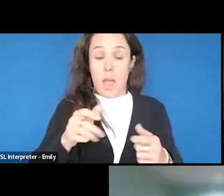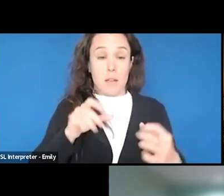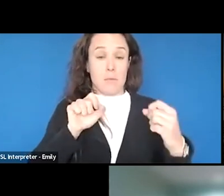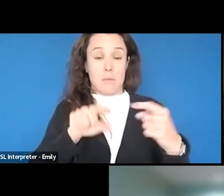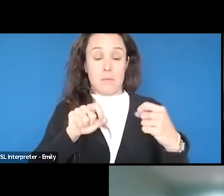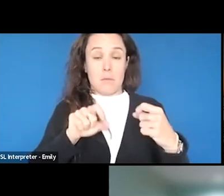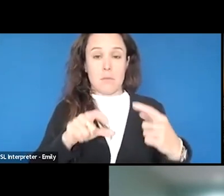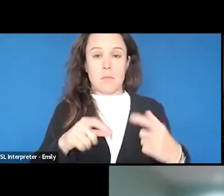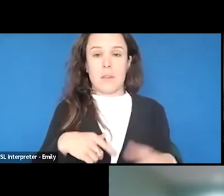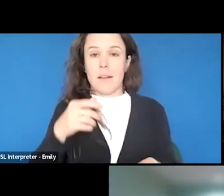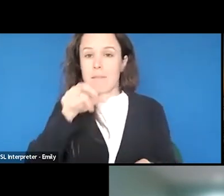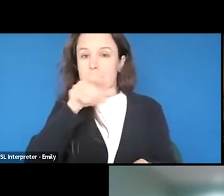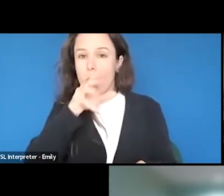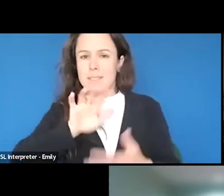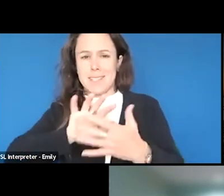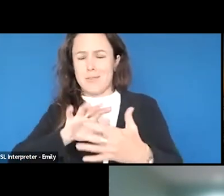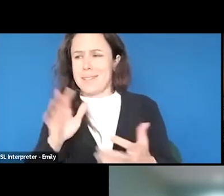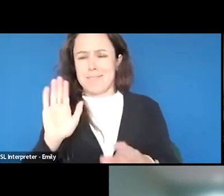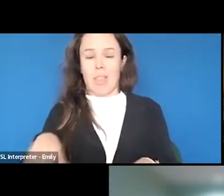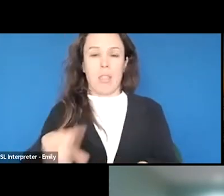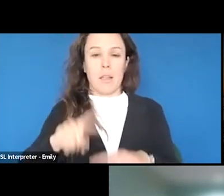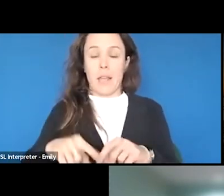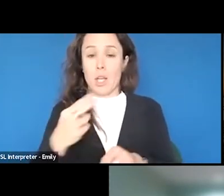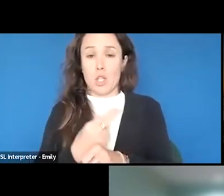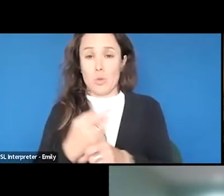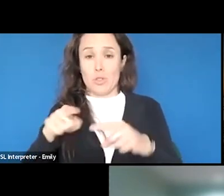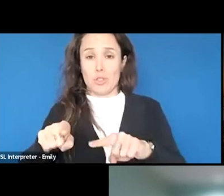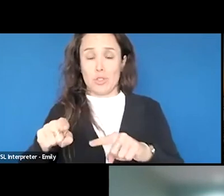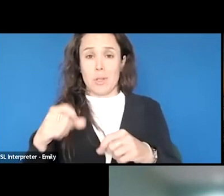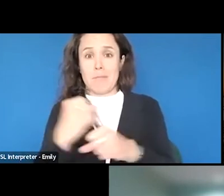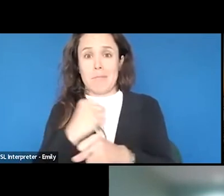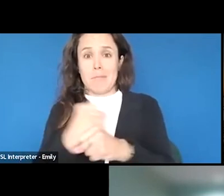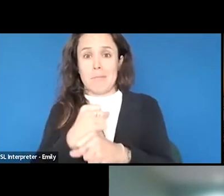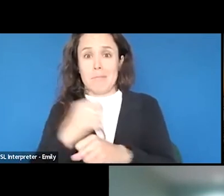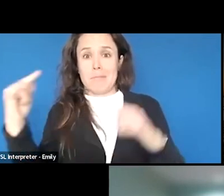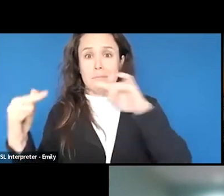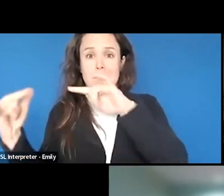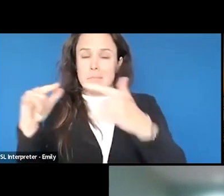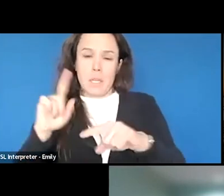would be laughable in a combat environment. So, those are also special case environments